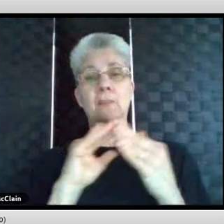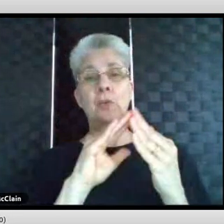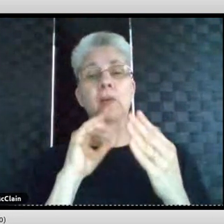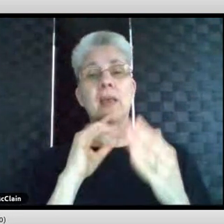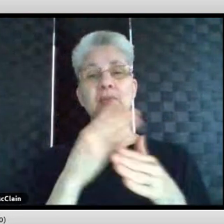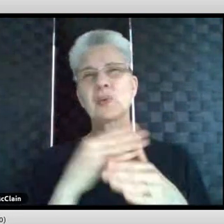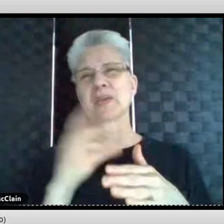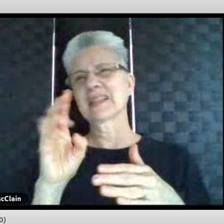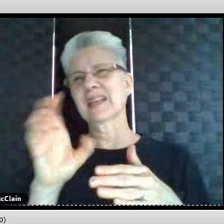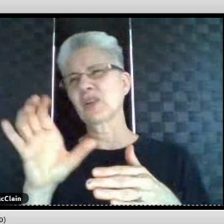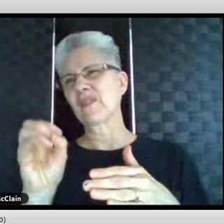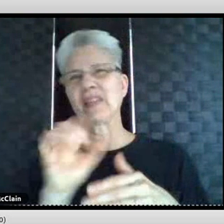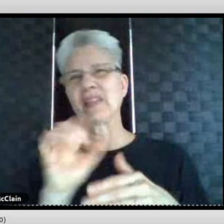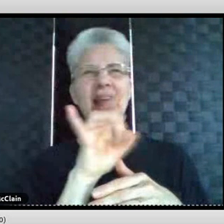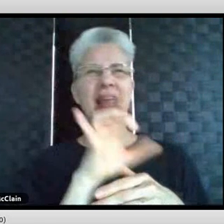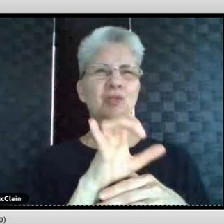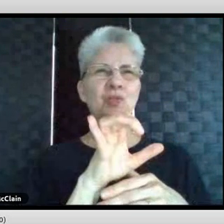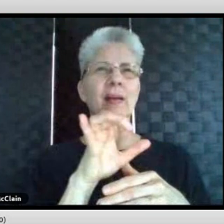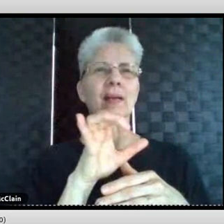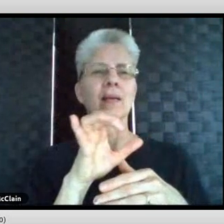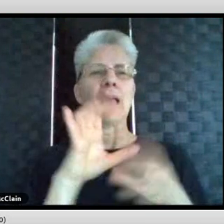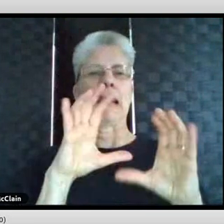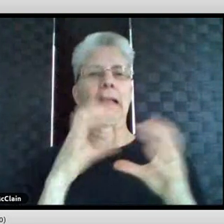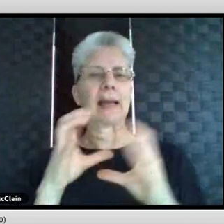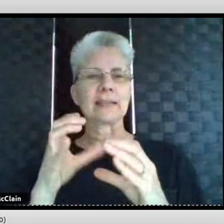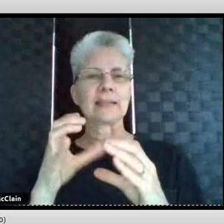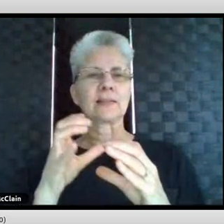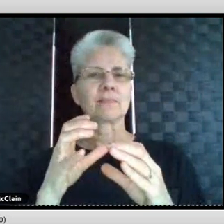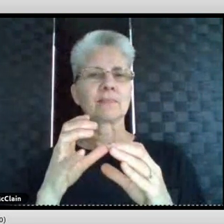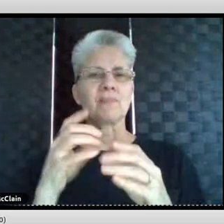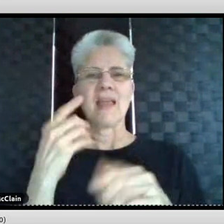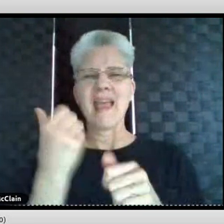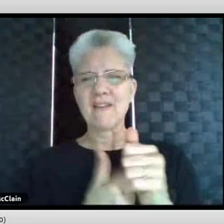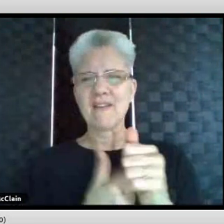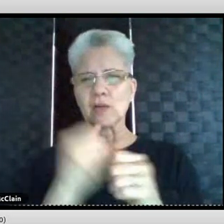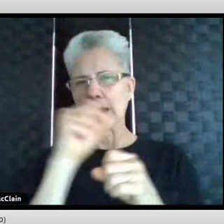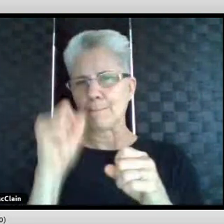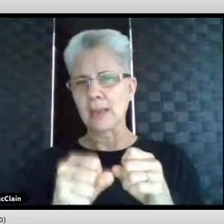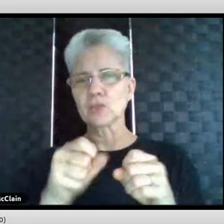650 and 800 classes every semester.